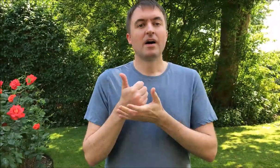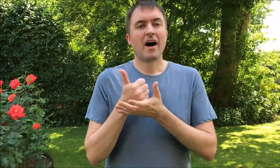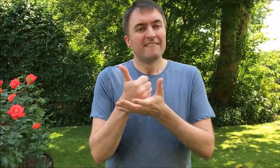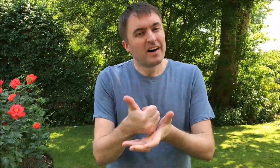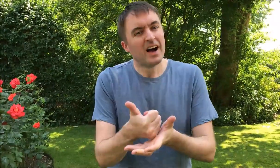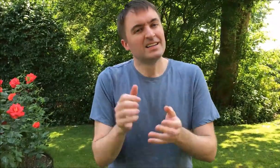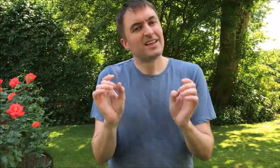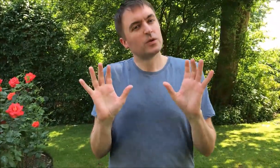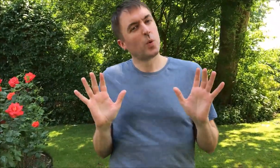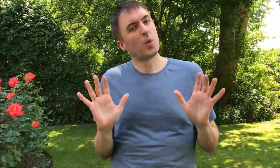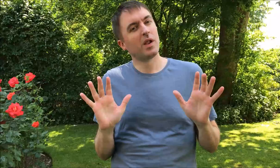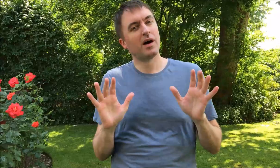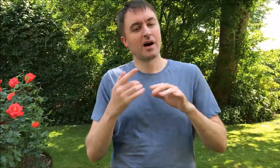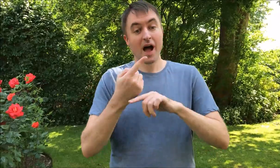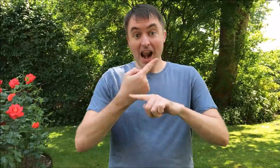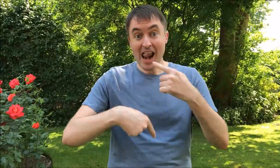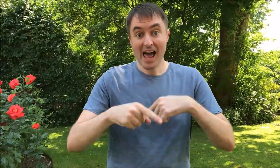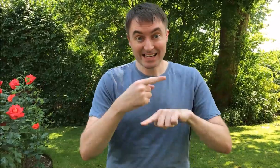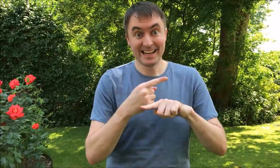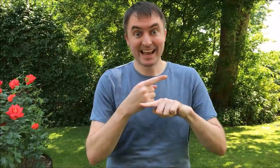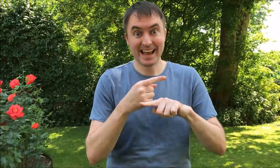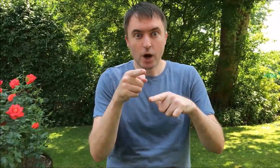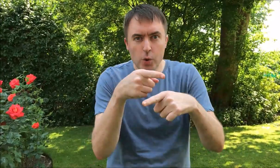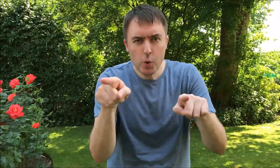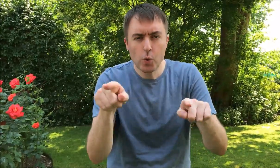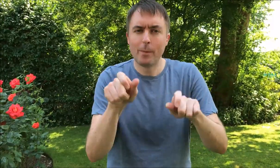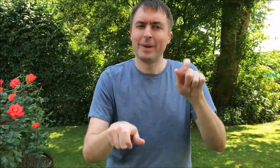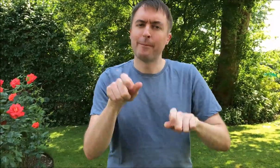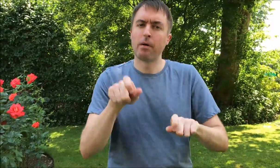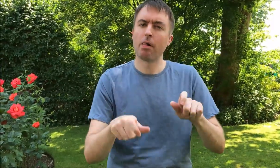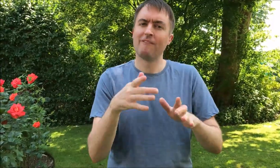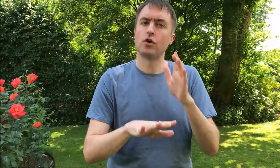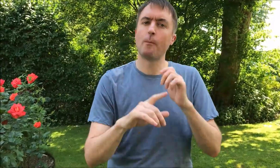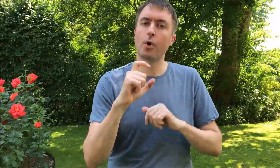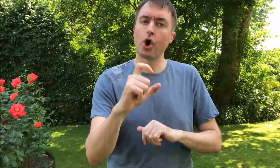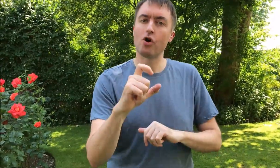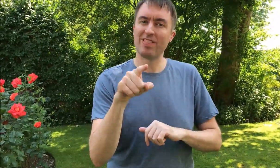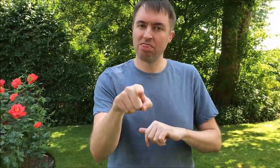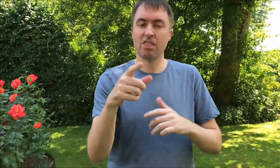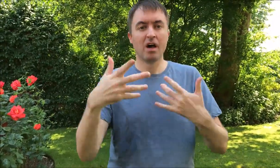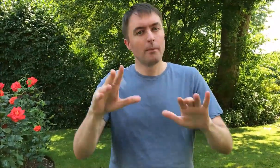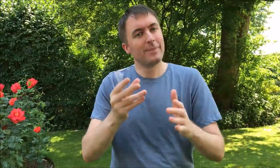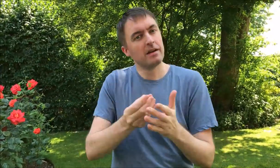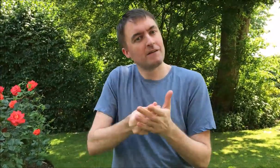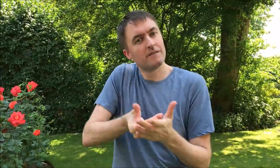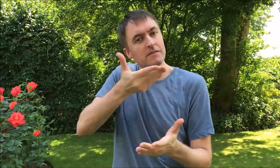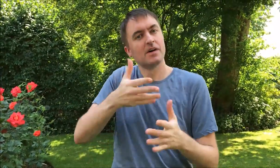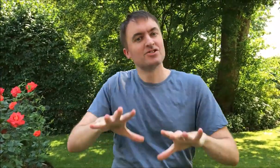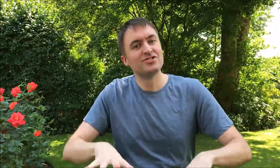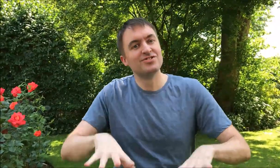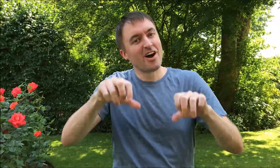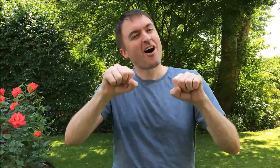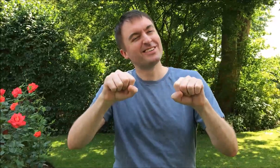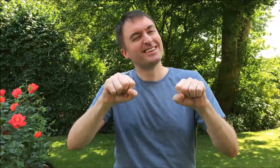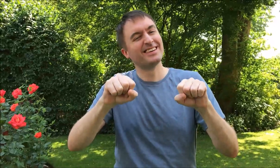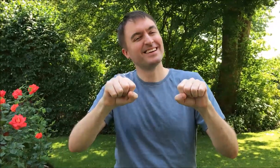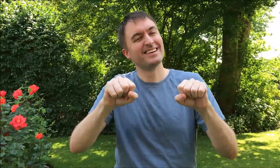And in this matter I am giving my advice: it is appropriate for you who began last year not only to do something but even to desire to do something—